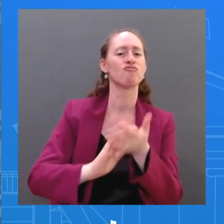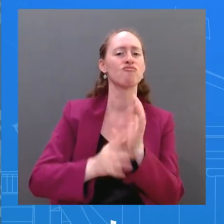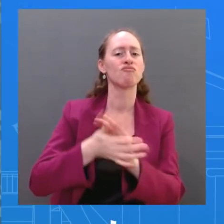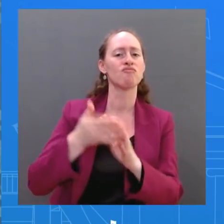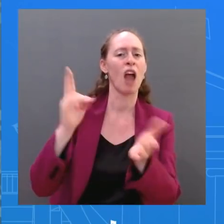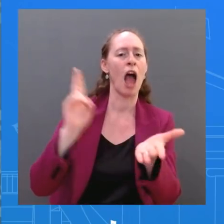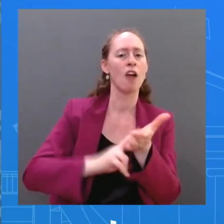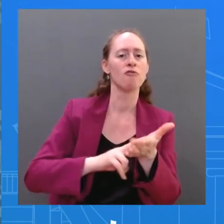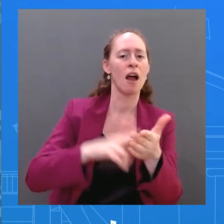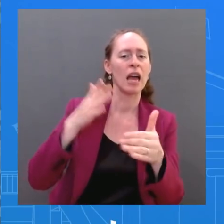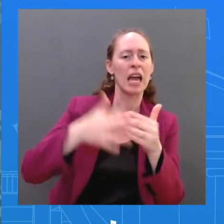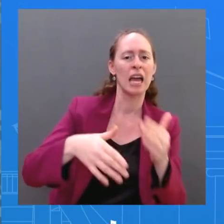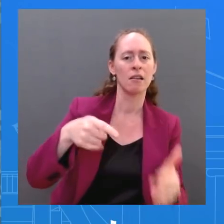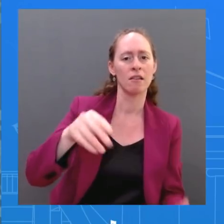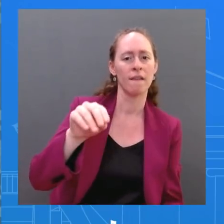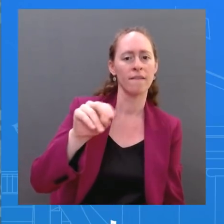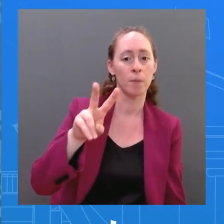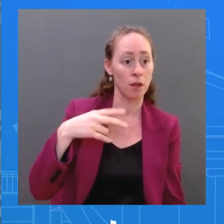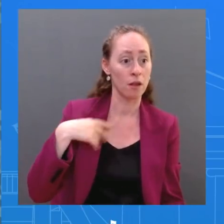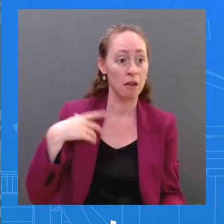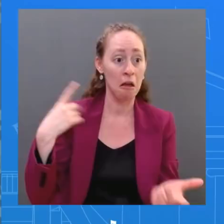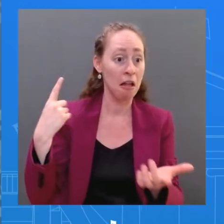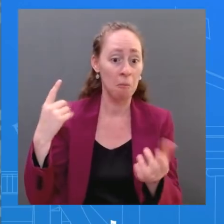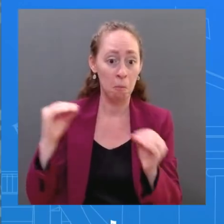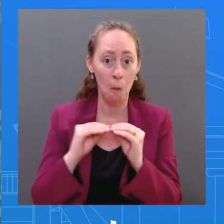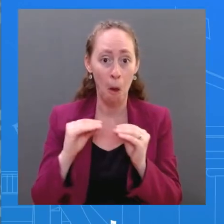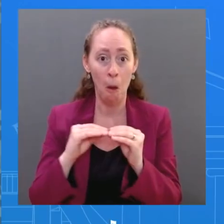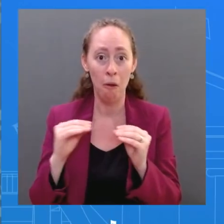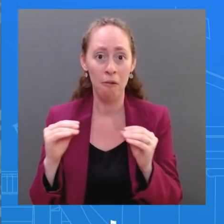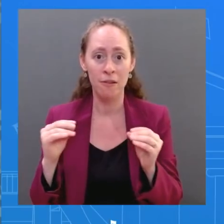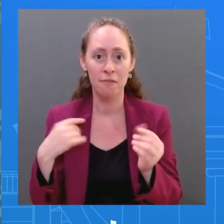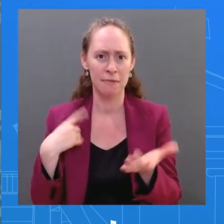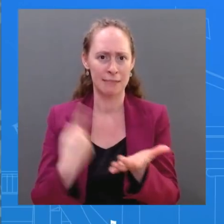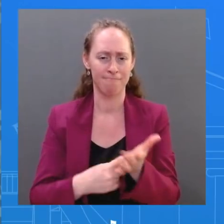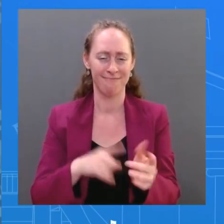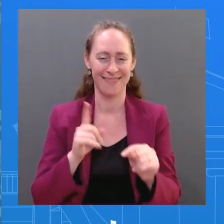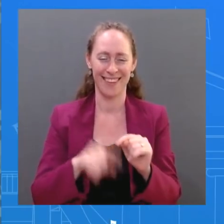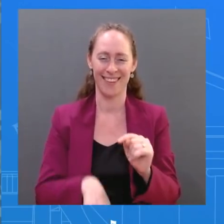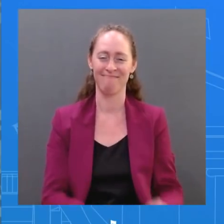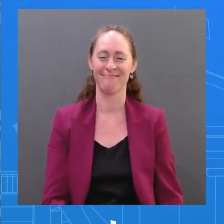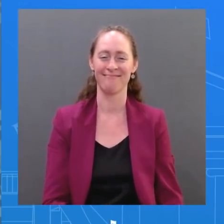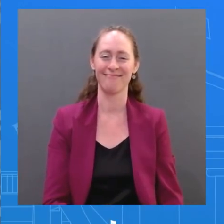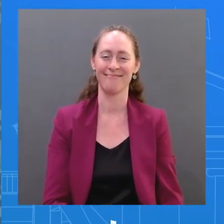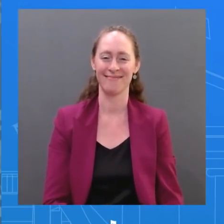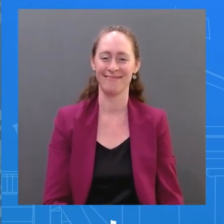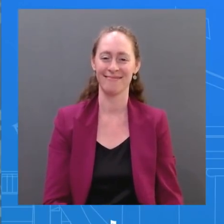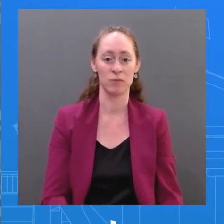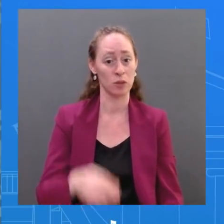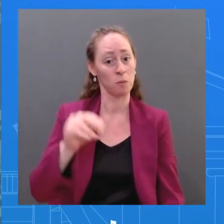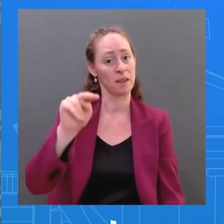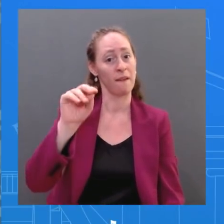we would refer you to the IRS on that specific thing. And he is going to be up in November. So I will leave it there. The Press: But -- but, between now and November,